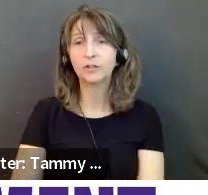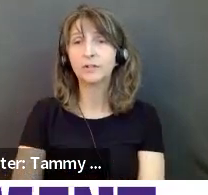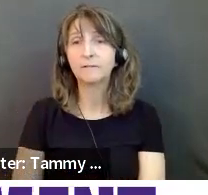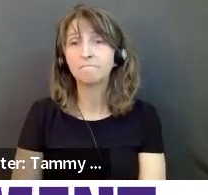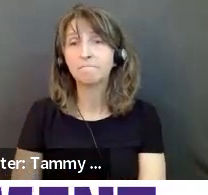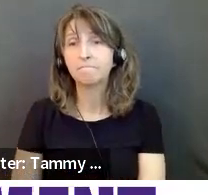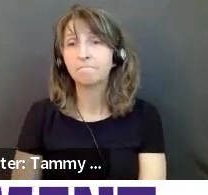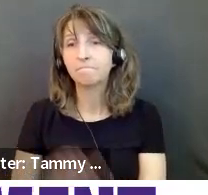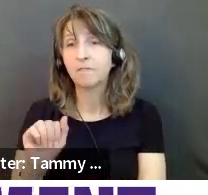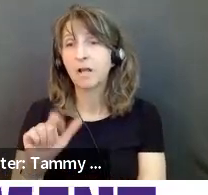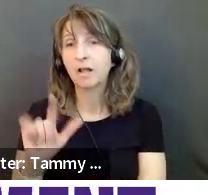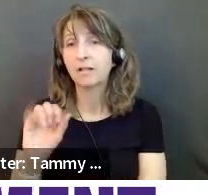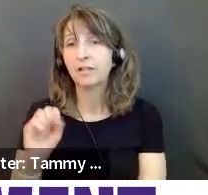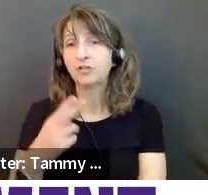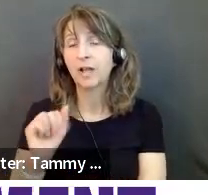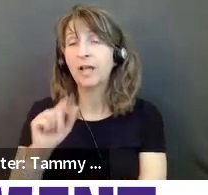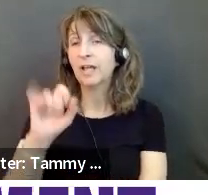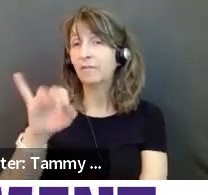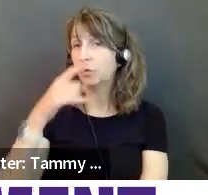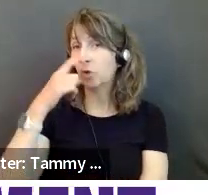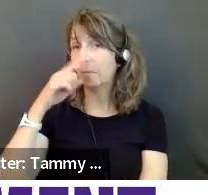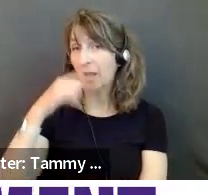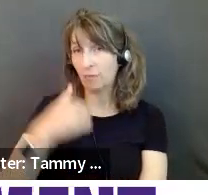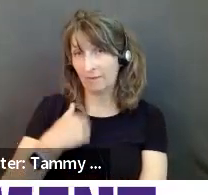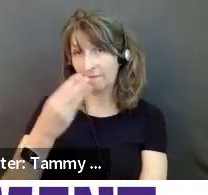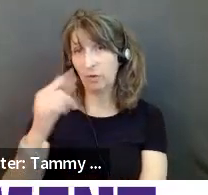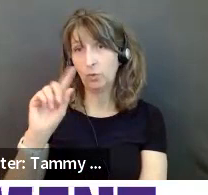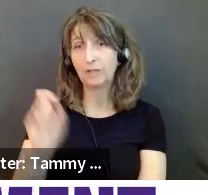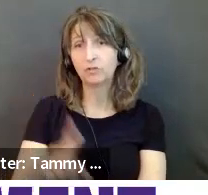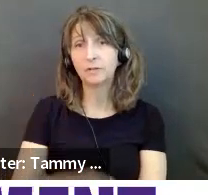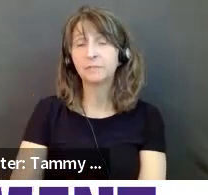We do have a few, Ray, if you guys do have time. Sure.